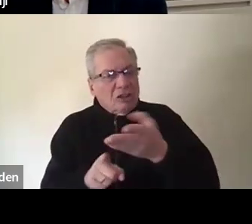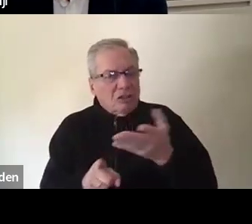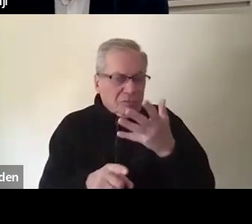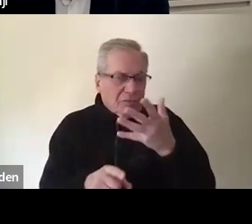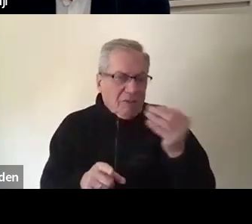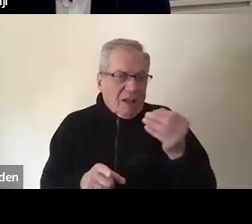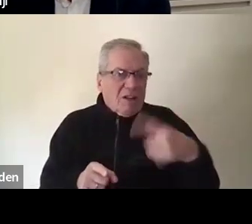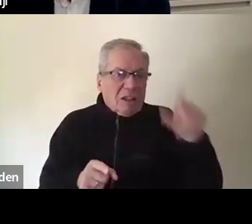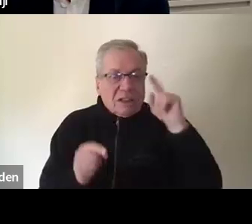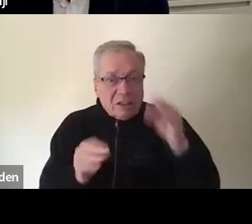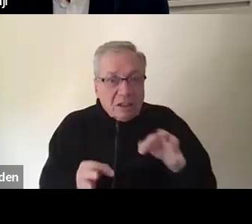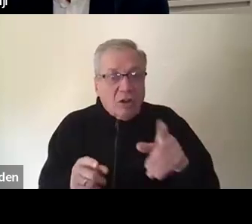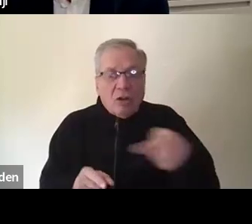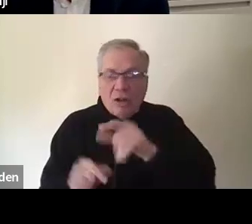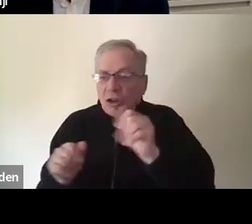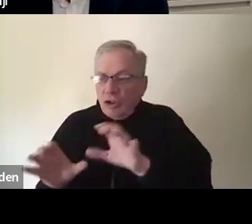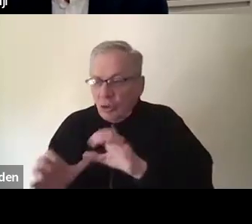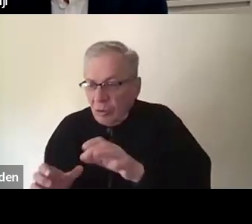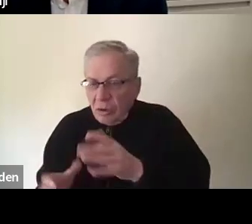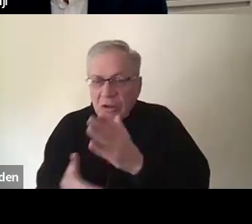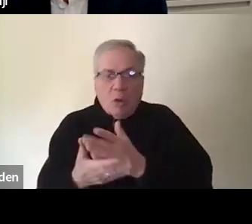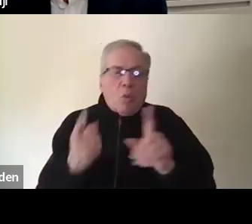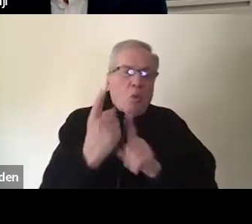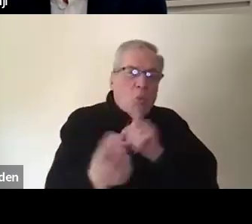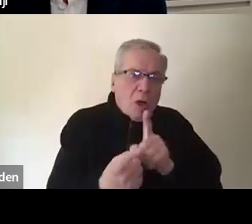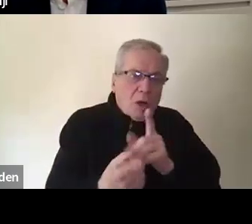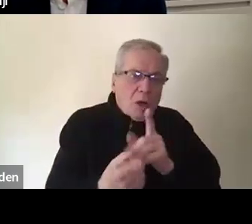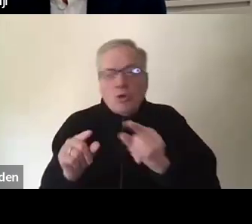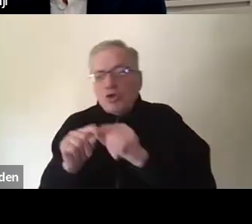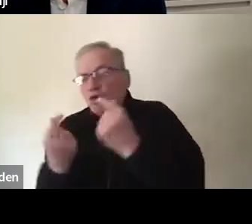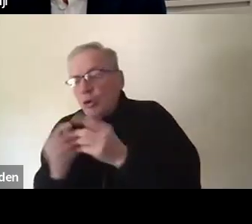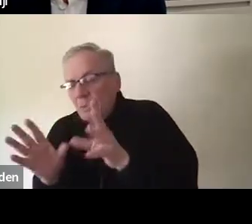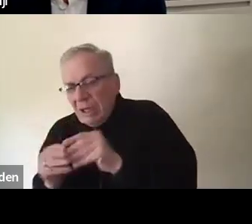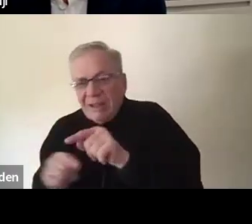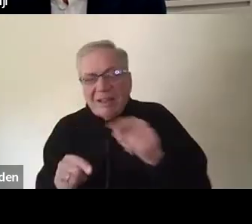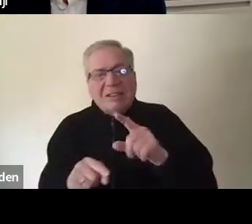Some decide to have a group meeting and others to one on one and our mentors meet at least once